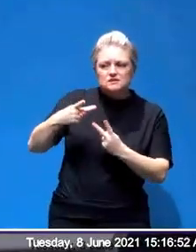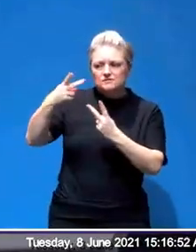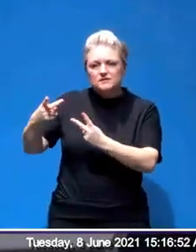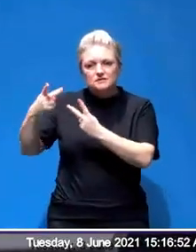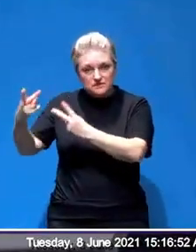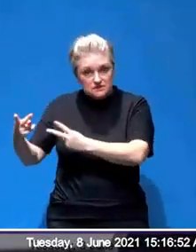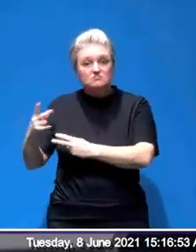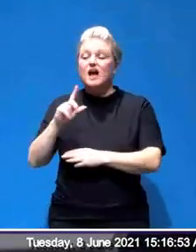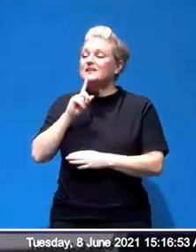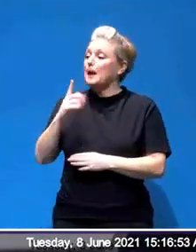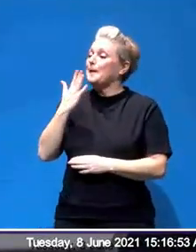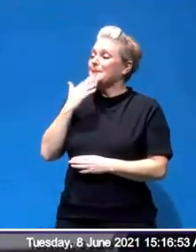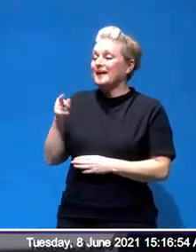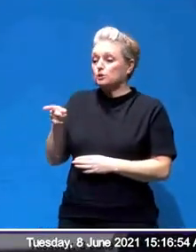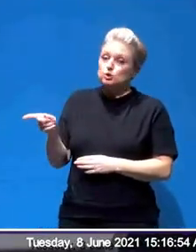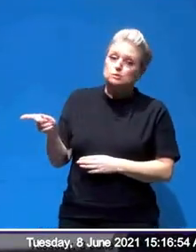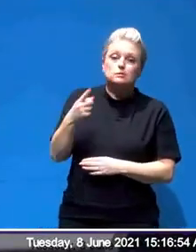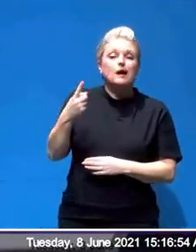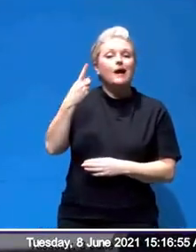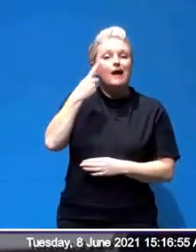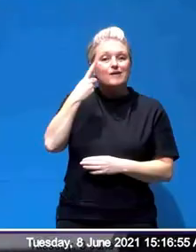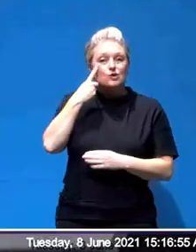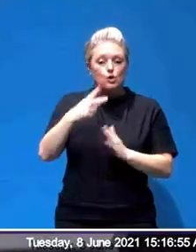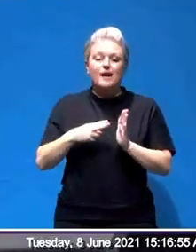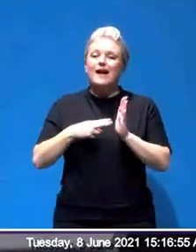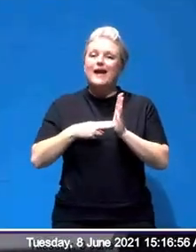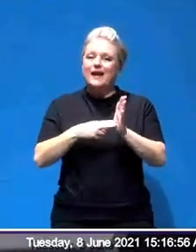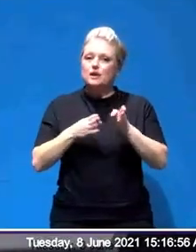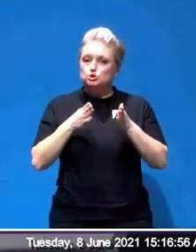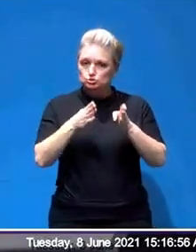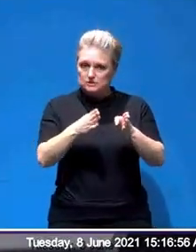could prioritise in having a look at when the audits were going through.